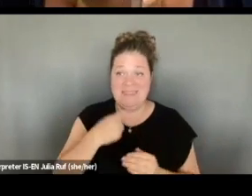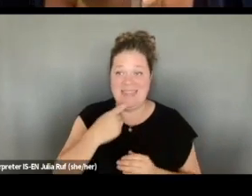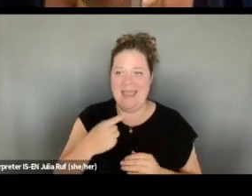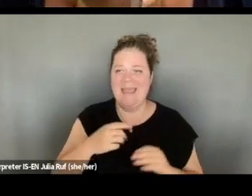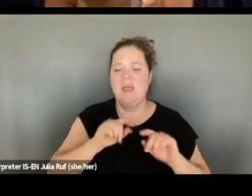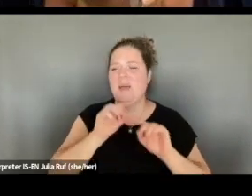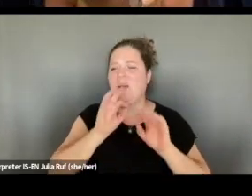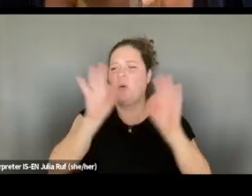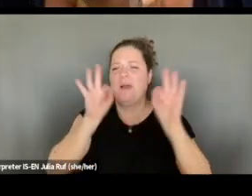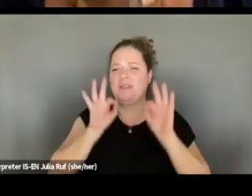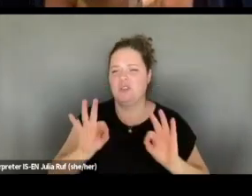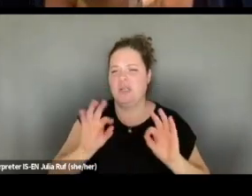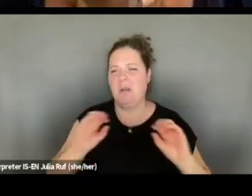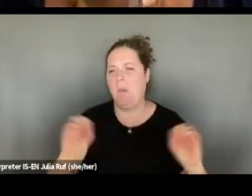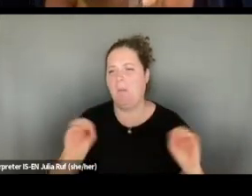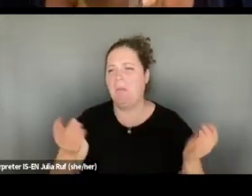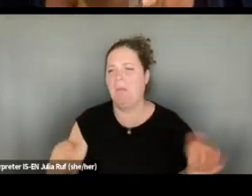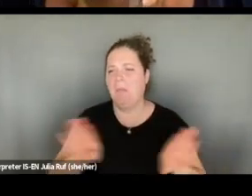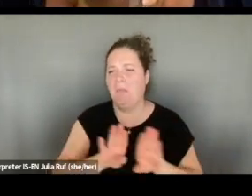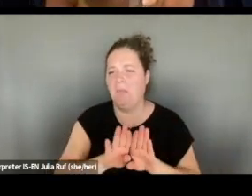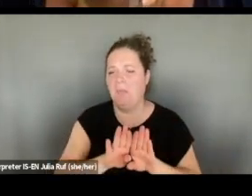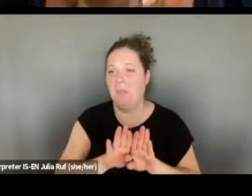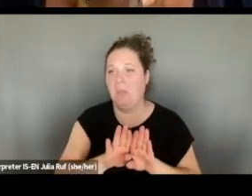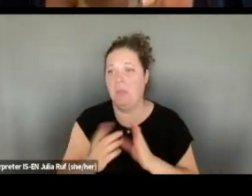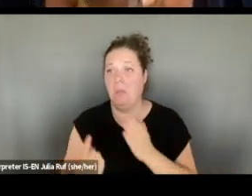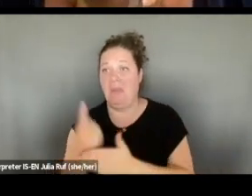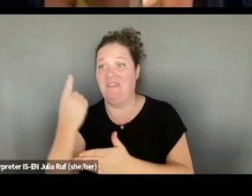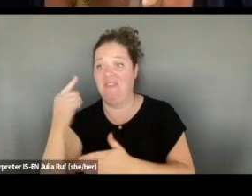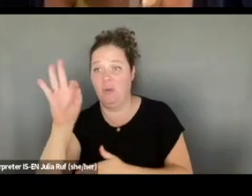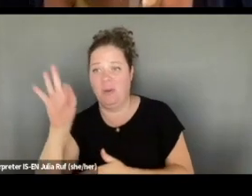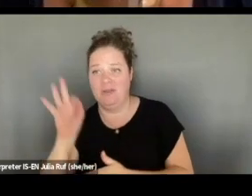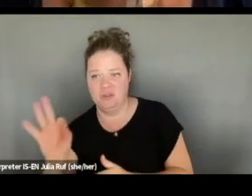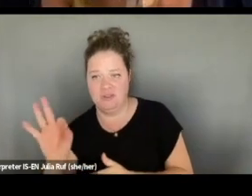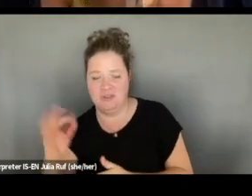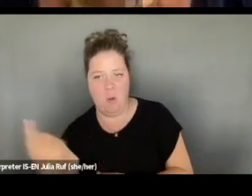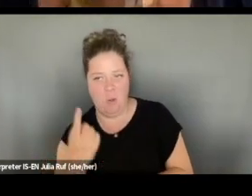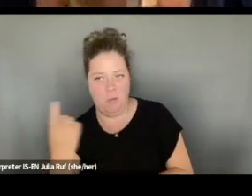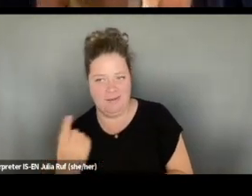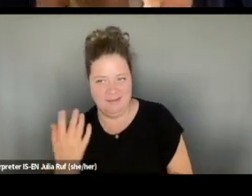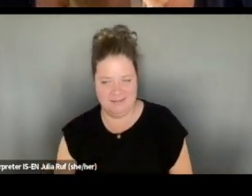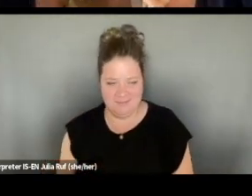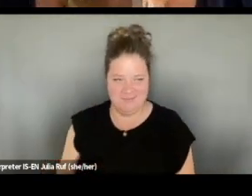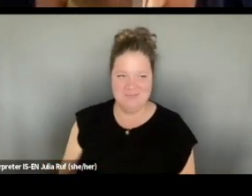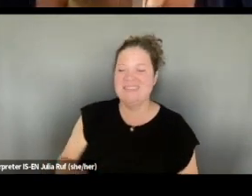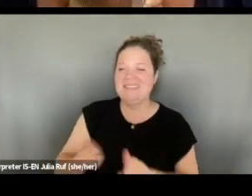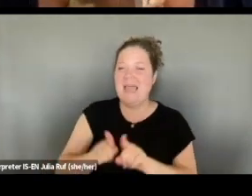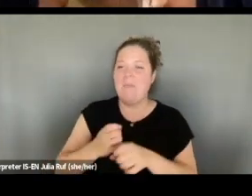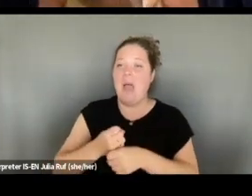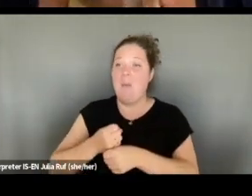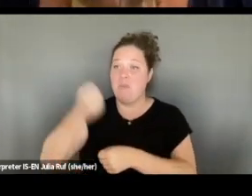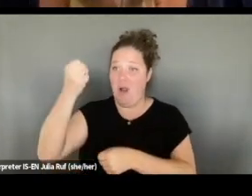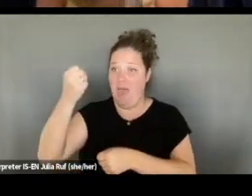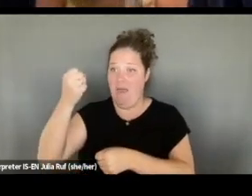then we'll see if somebody else comes up with a question. That's like bringing an umbrella, because then it won't rain.